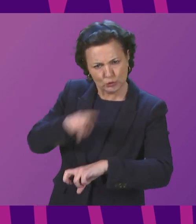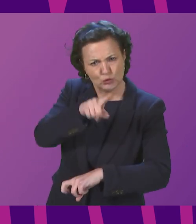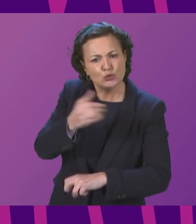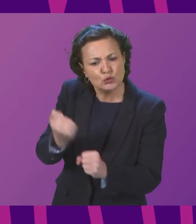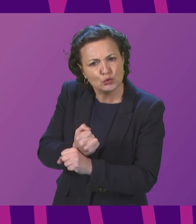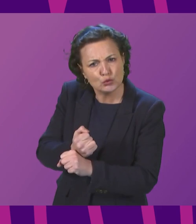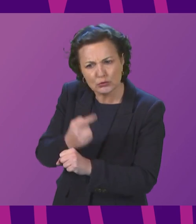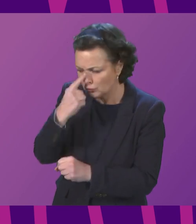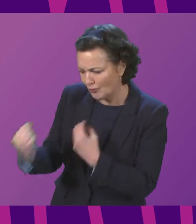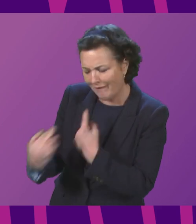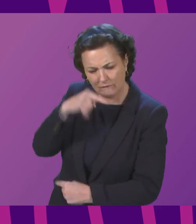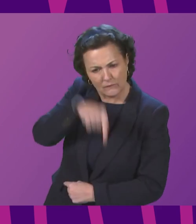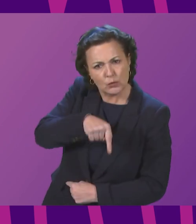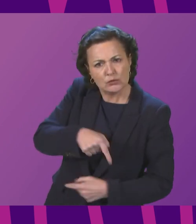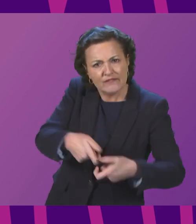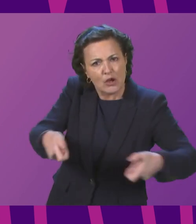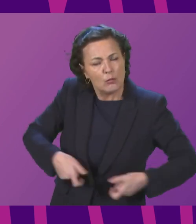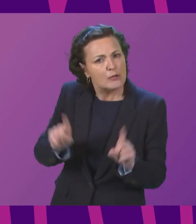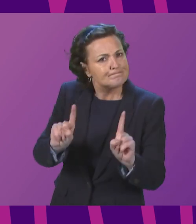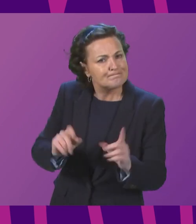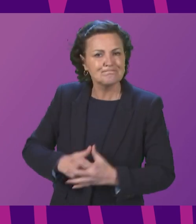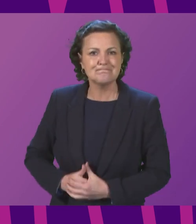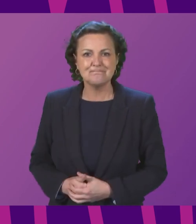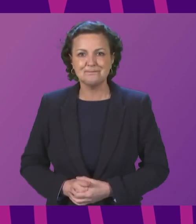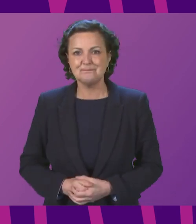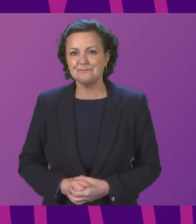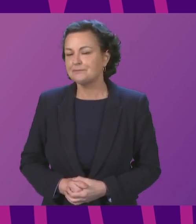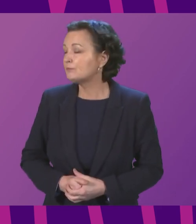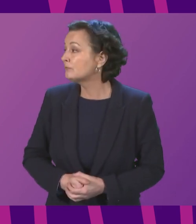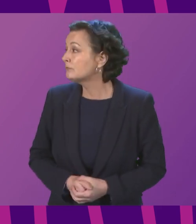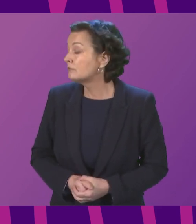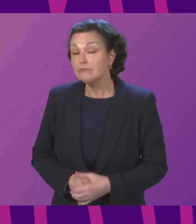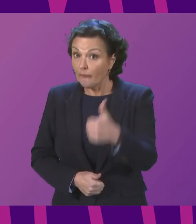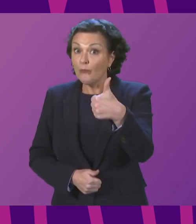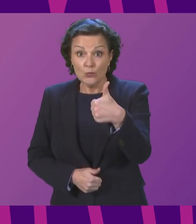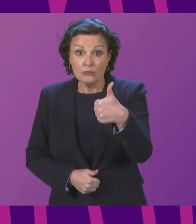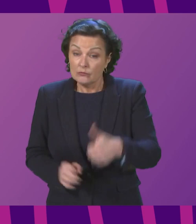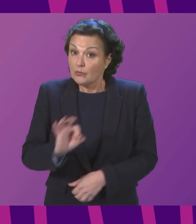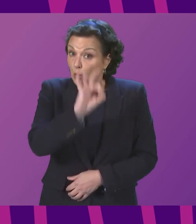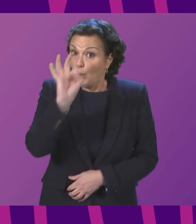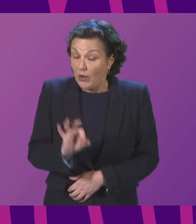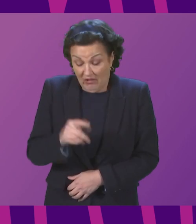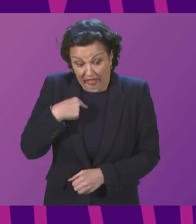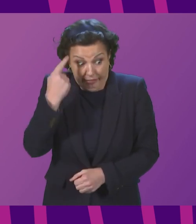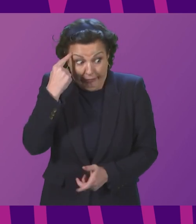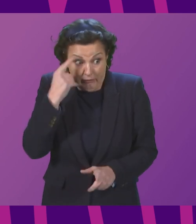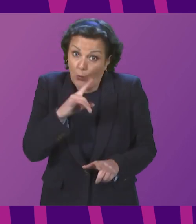That is a good question, which relates to one of the most important issues that we will